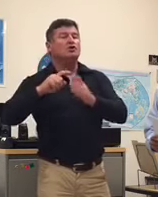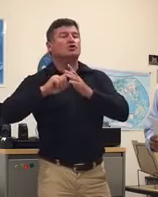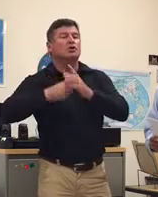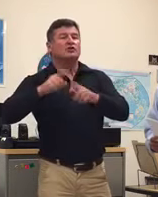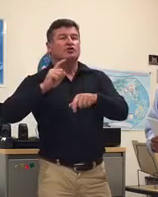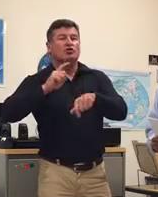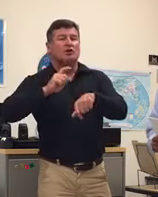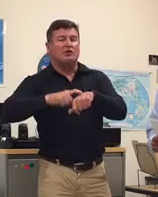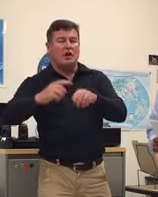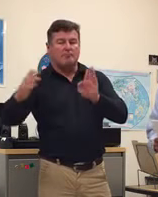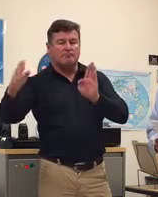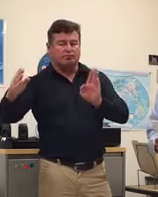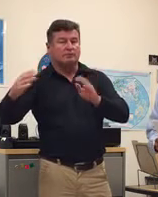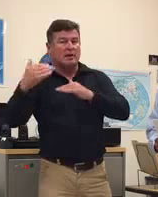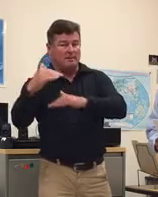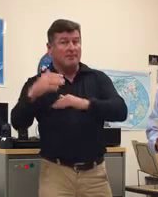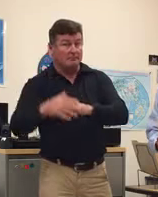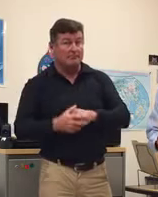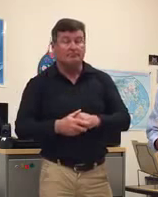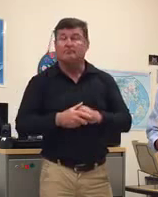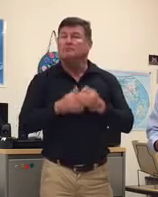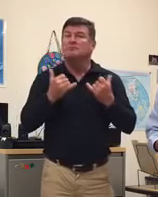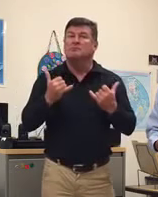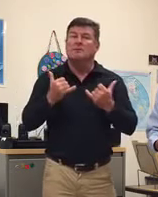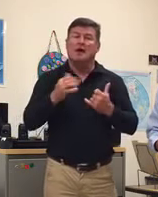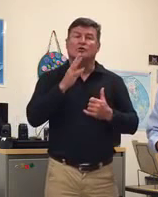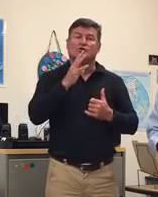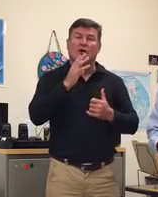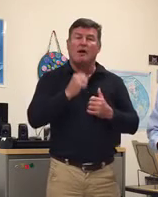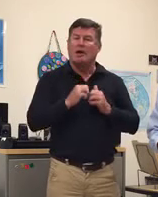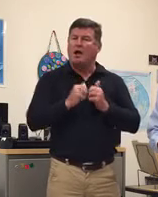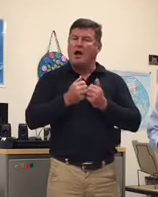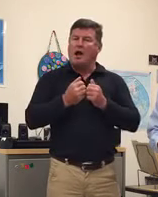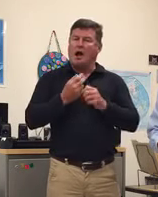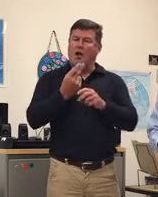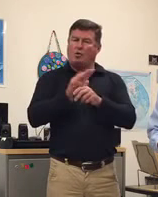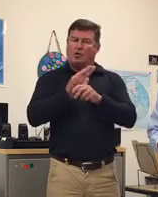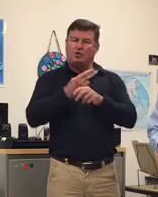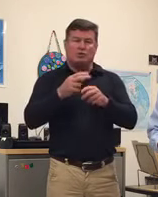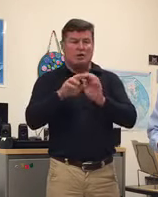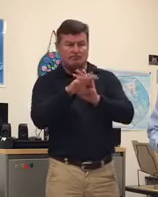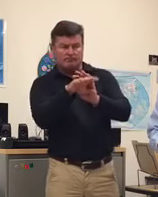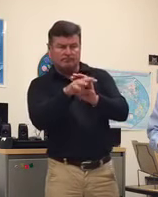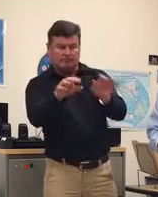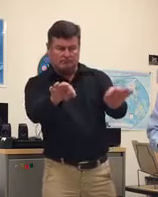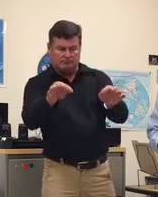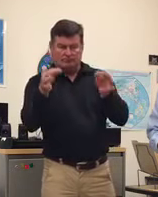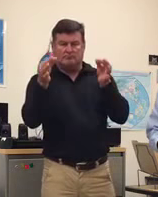for the installation of that equipment. But let's move on in our presentation and talk about the actual use of that